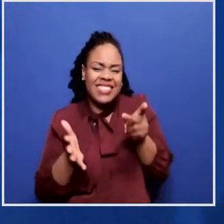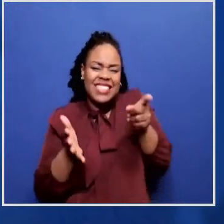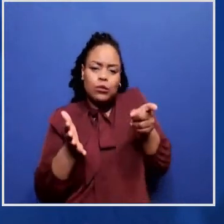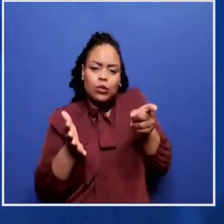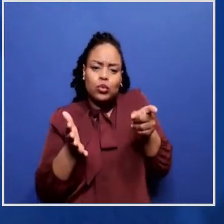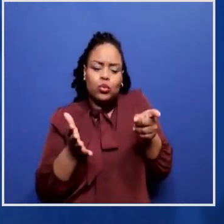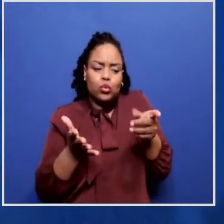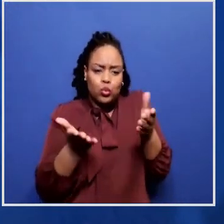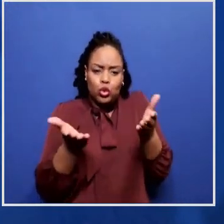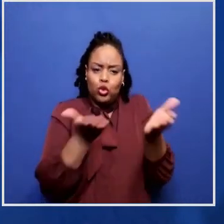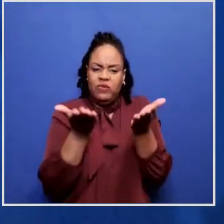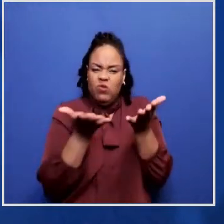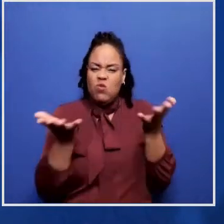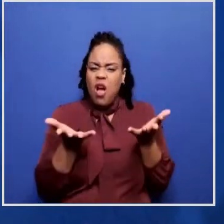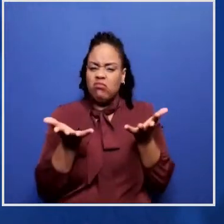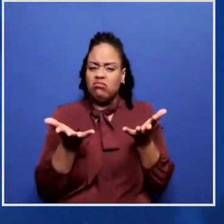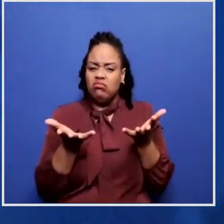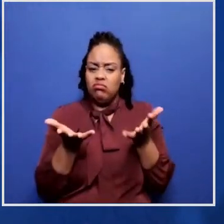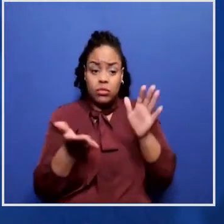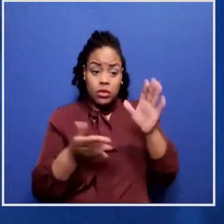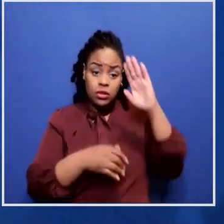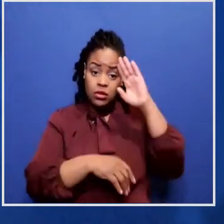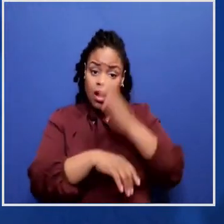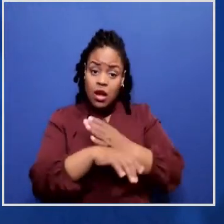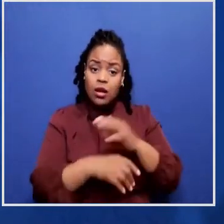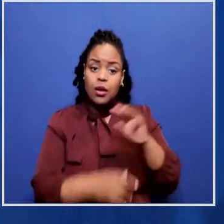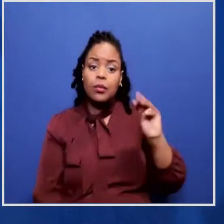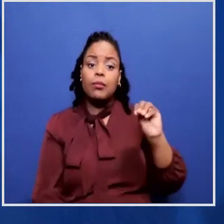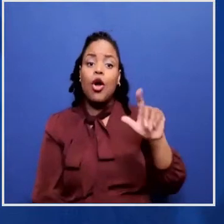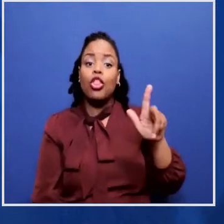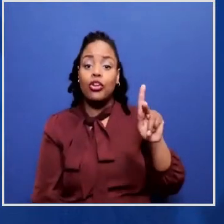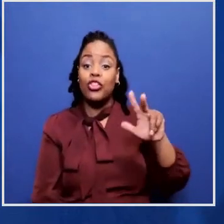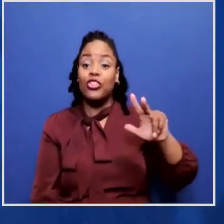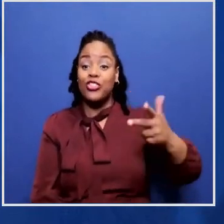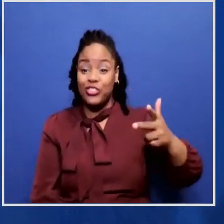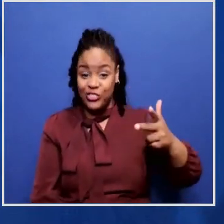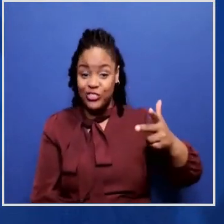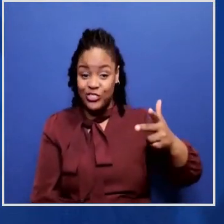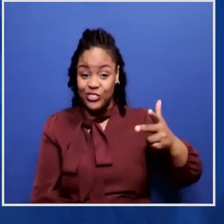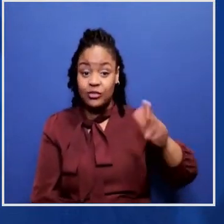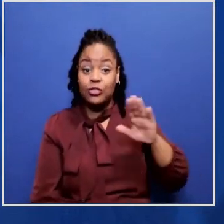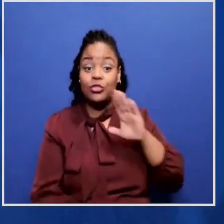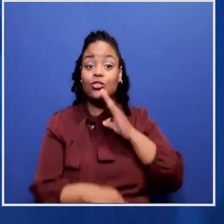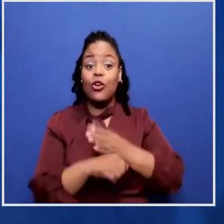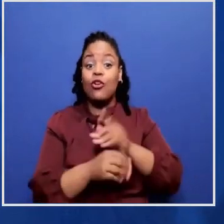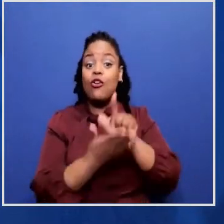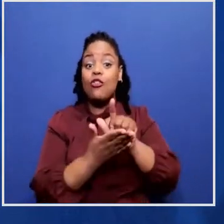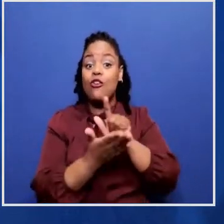SHARE MORE ABOUT WHAT DRIVES THEM TO SERVE, IS DR. KING'S